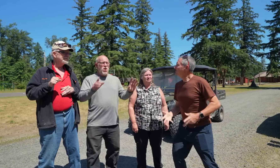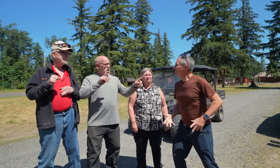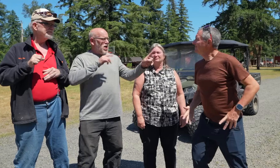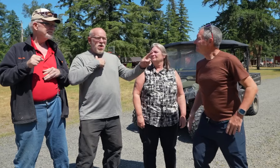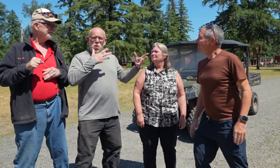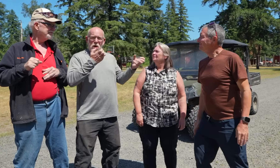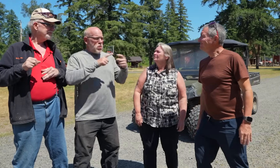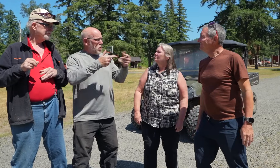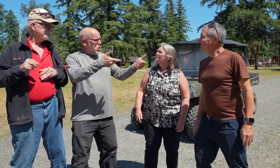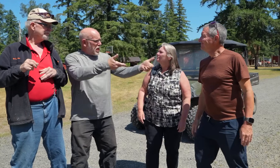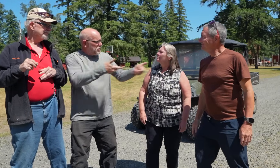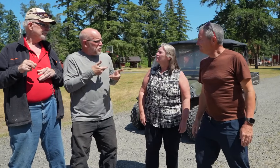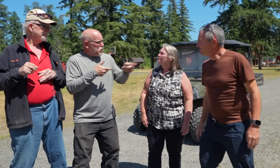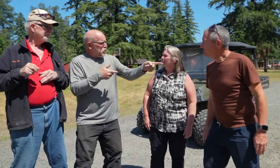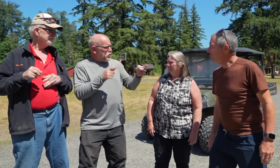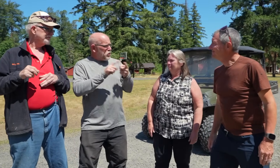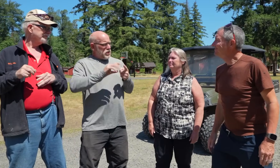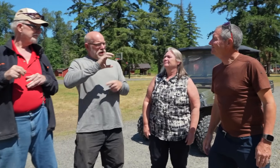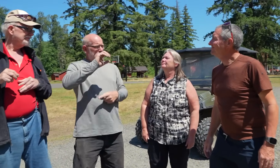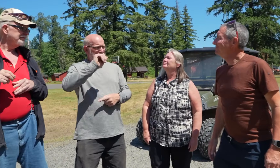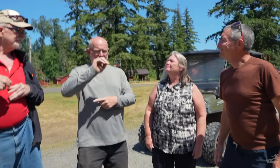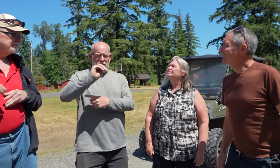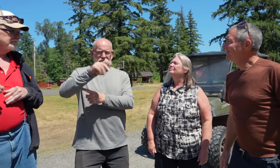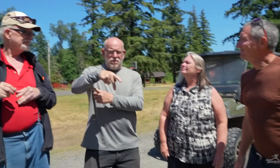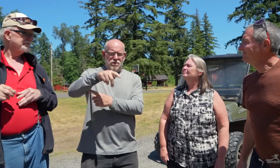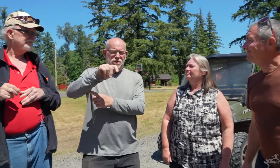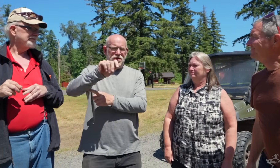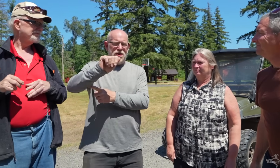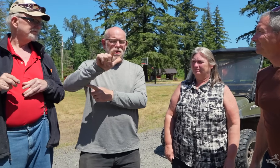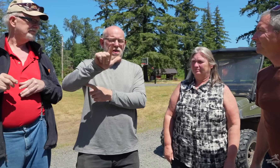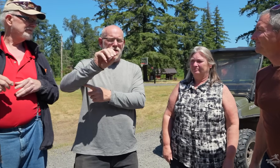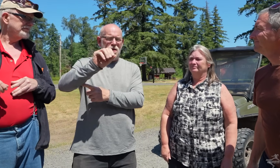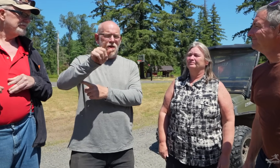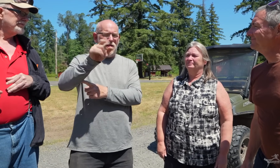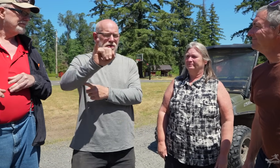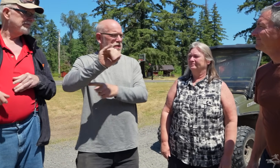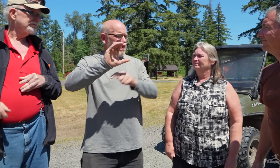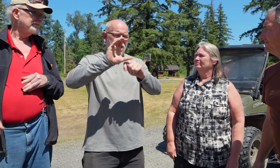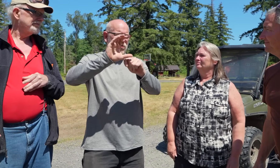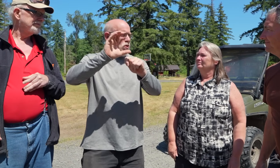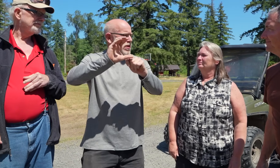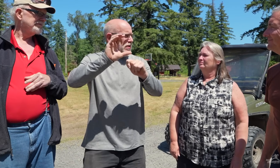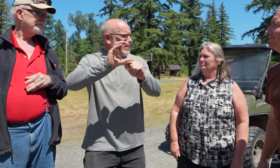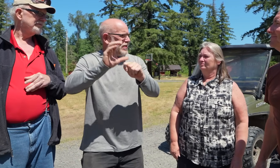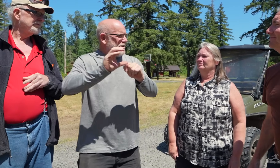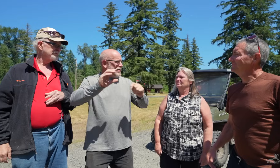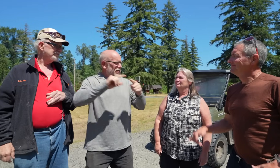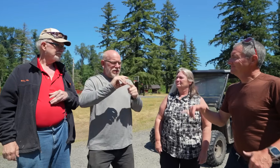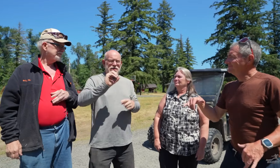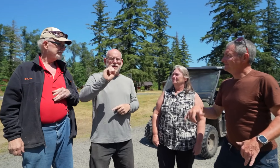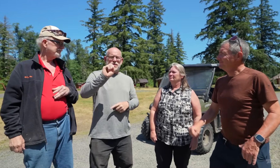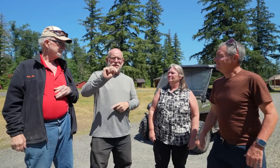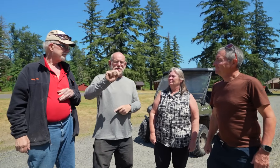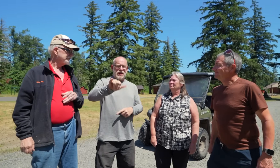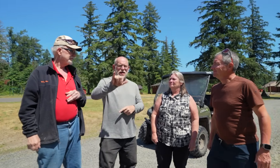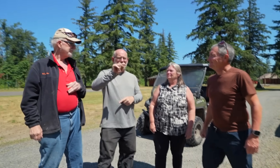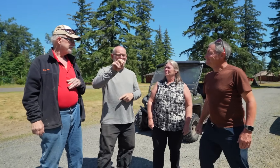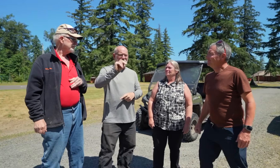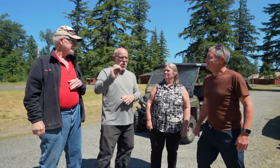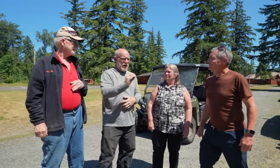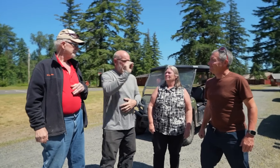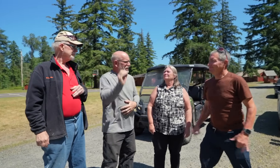Oh, I want to welcome you to Camp Taloali in Stayton, Oregon.